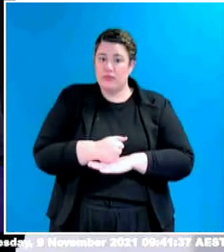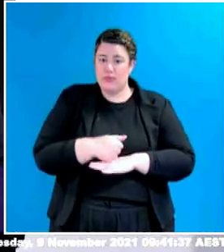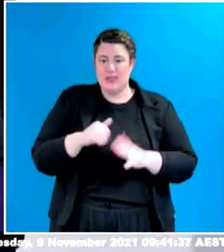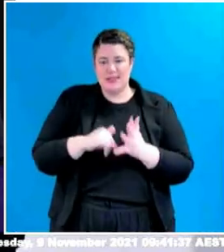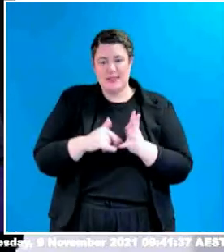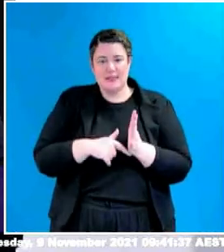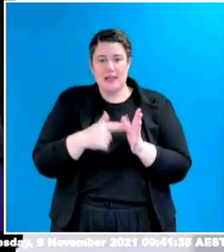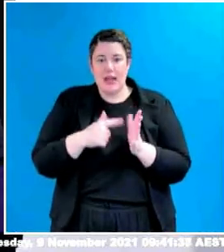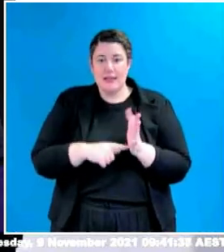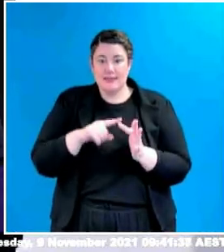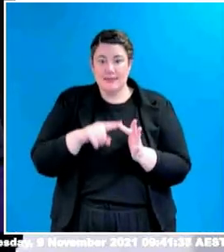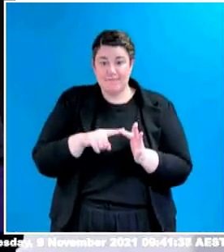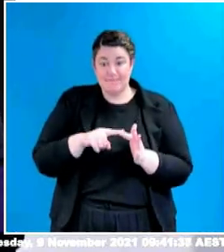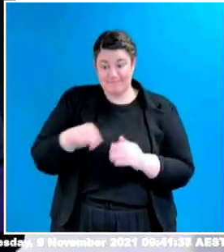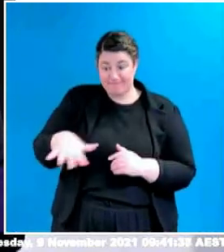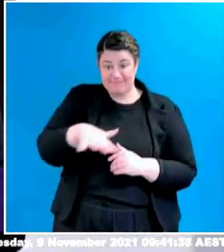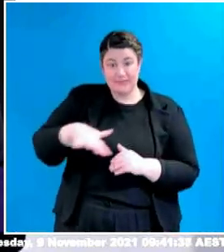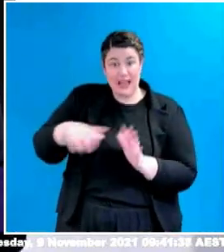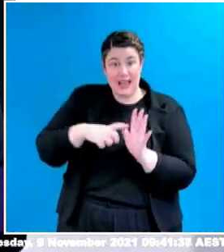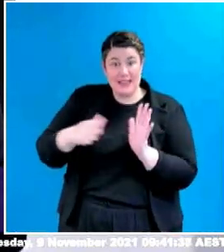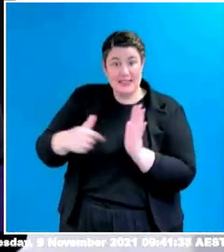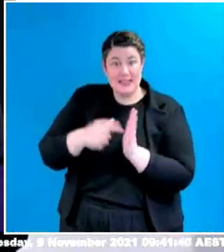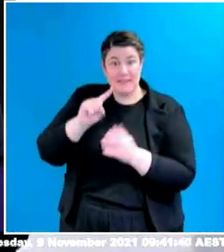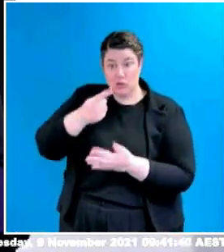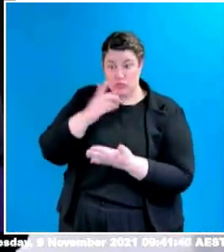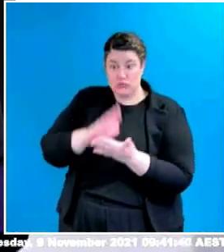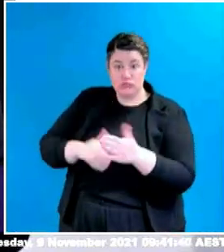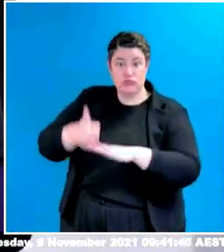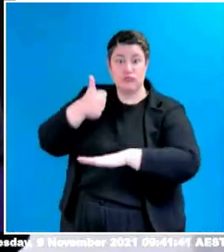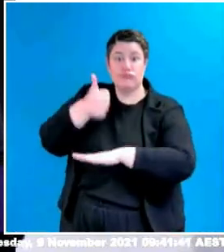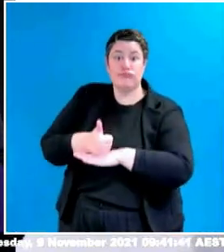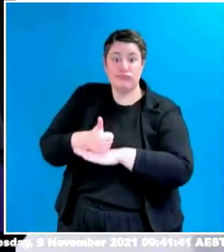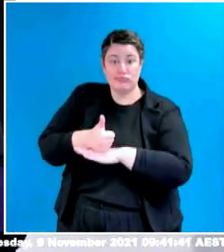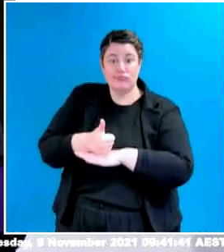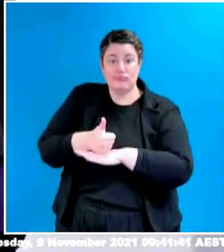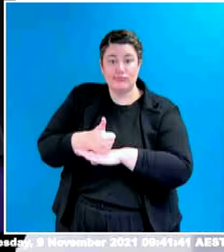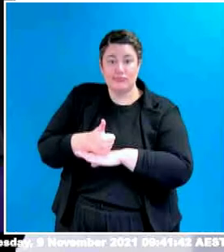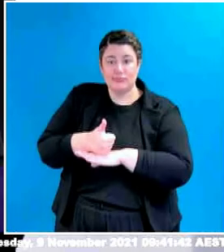The ACT was the first jurisdiction to undertake that exercise,